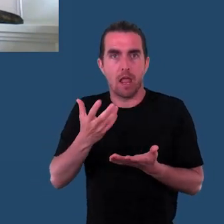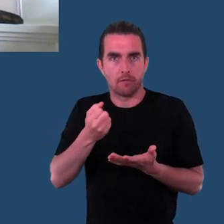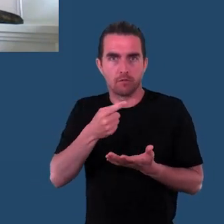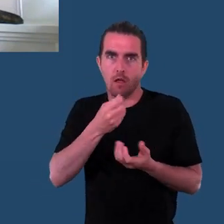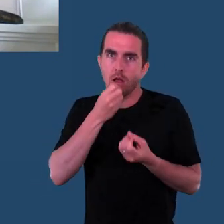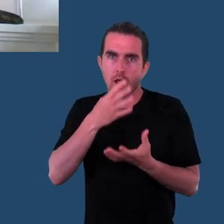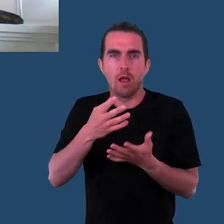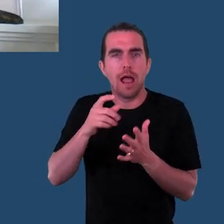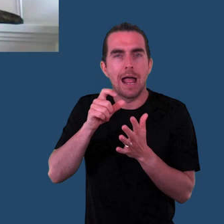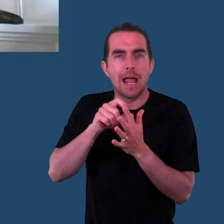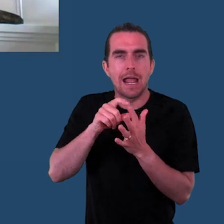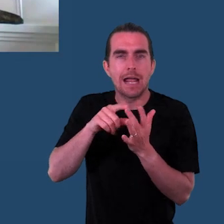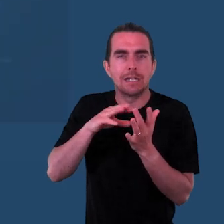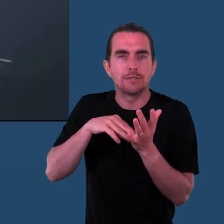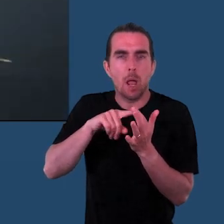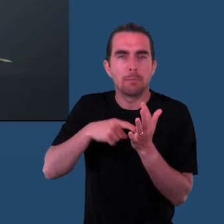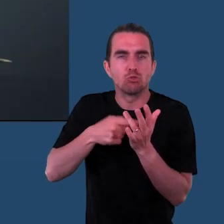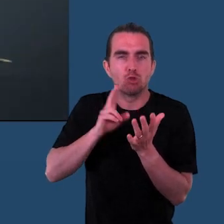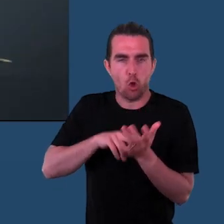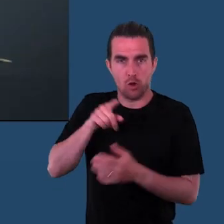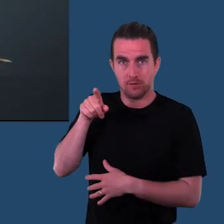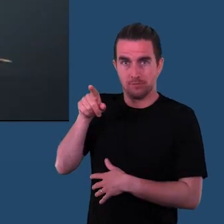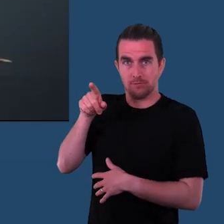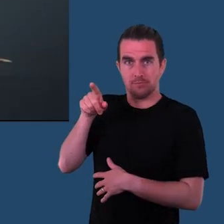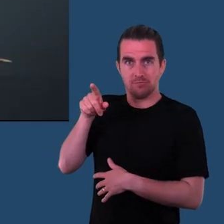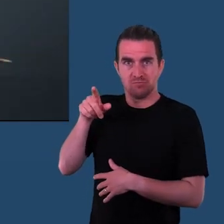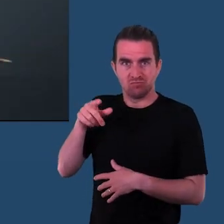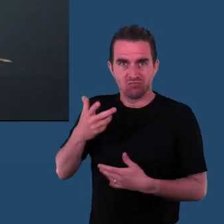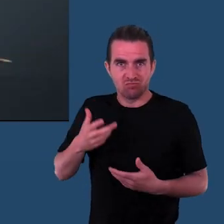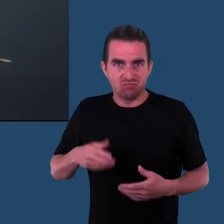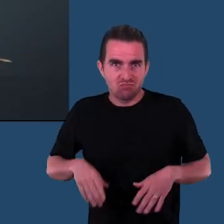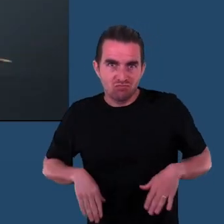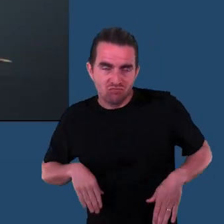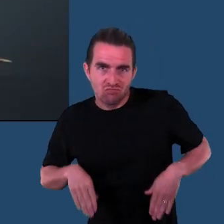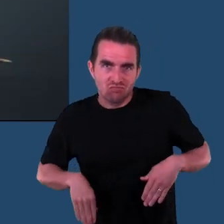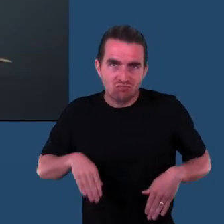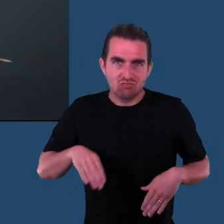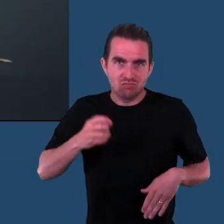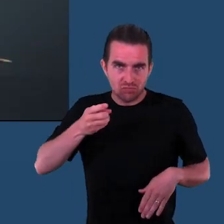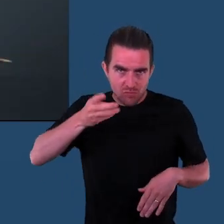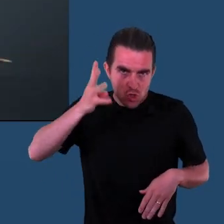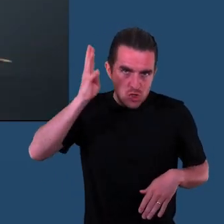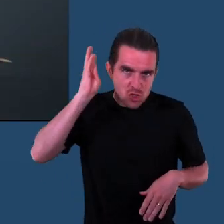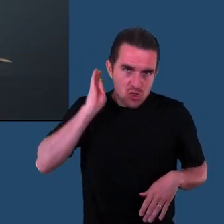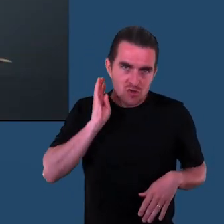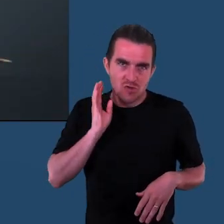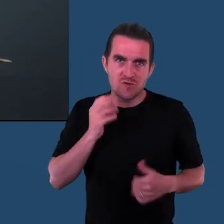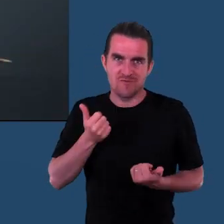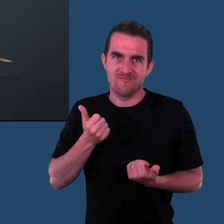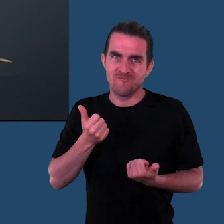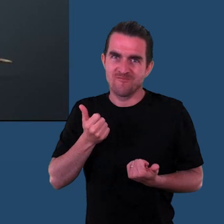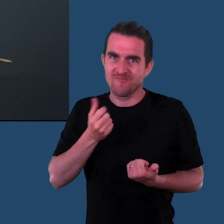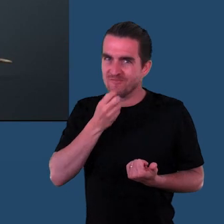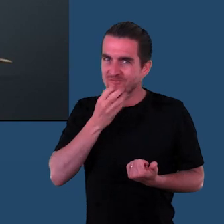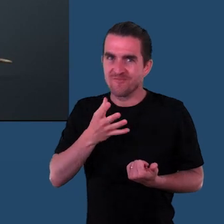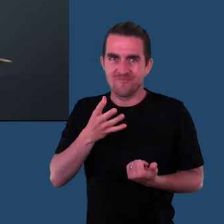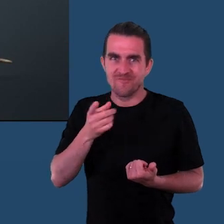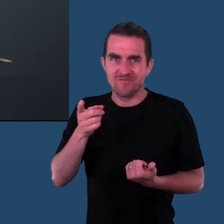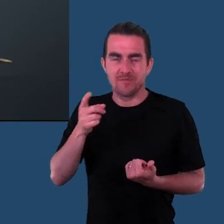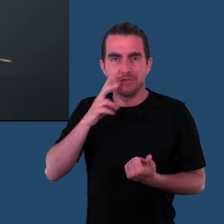first of all, dimetrodon, which is a wonderful animal, but- I love this animal. Yeah, I know I've seen these